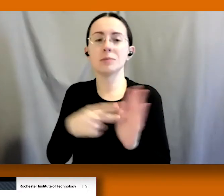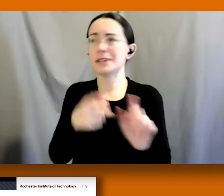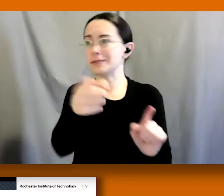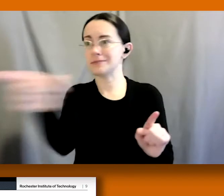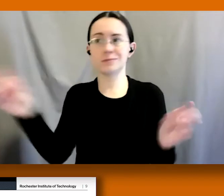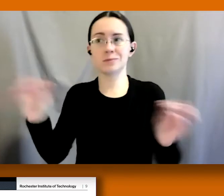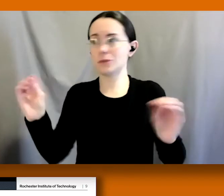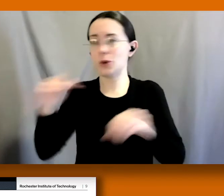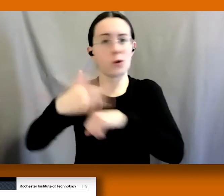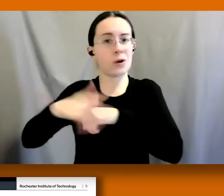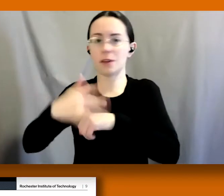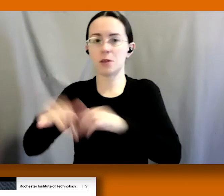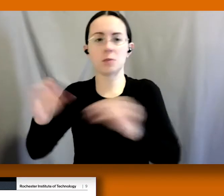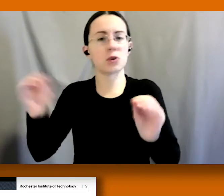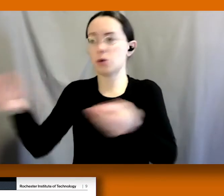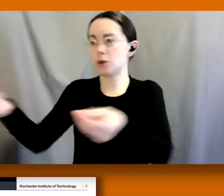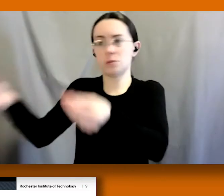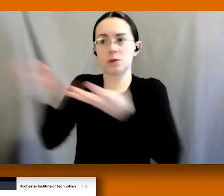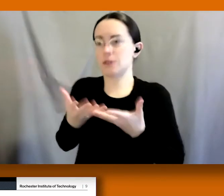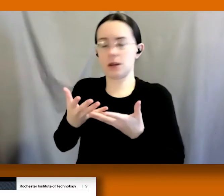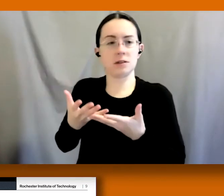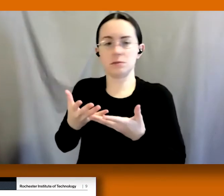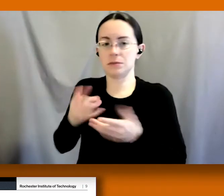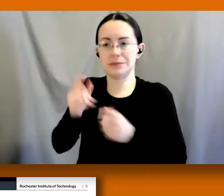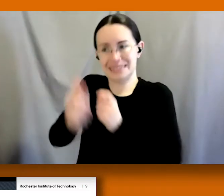the exact specifications that you need.